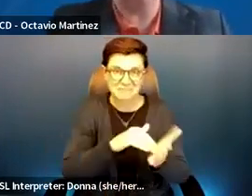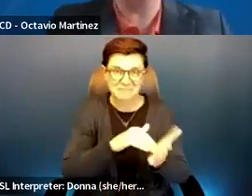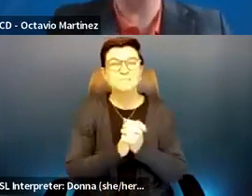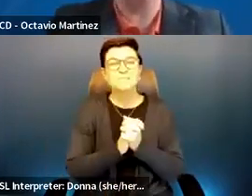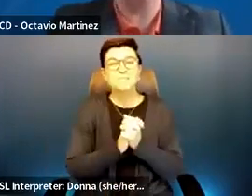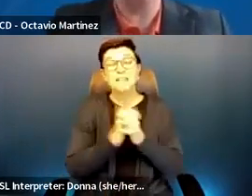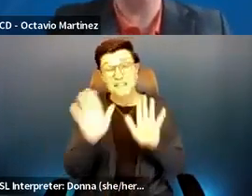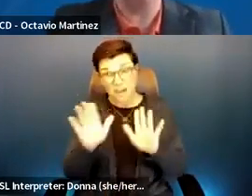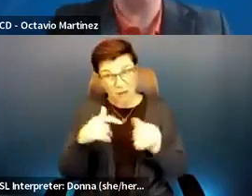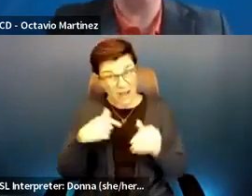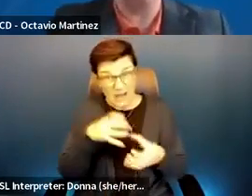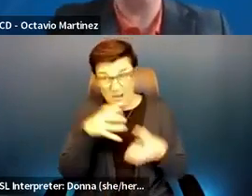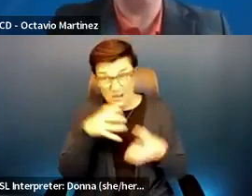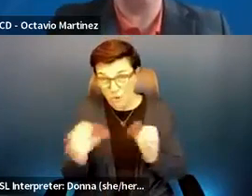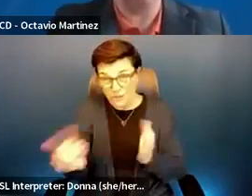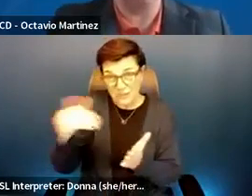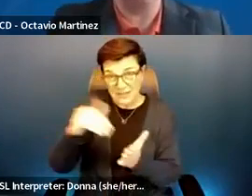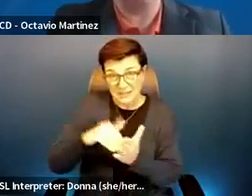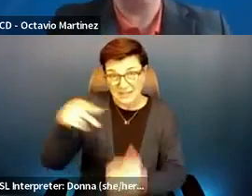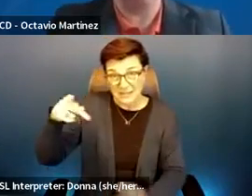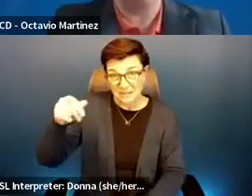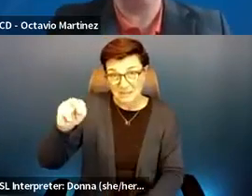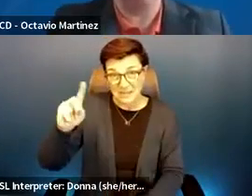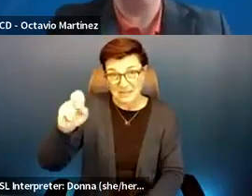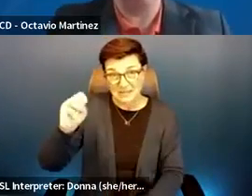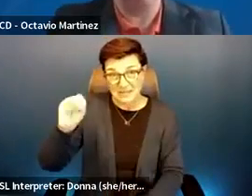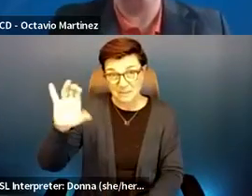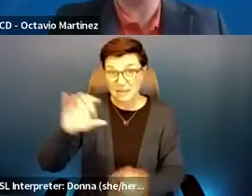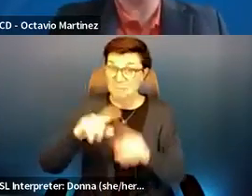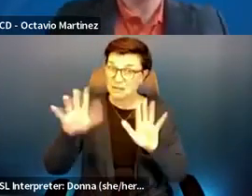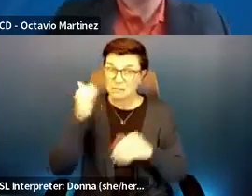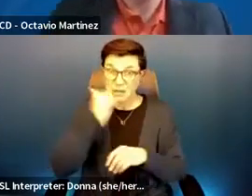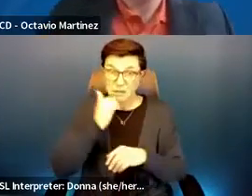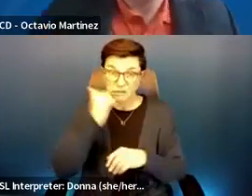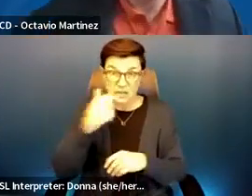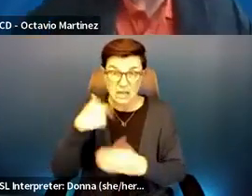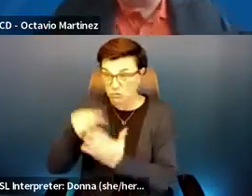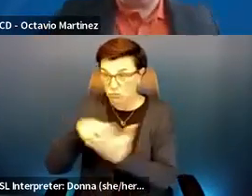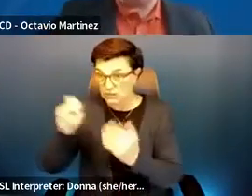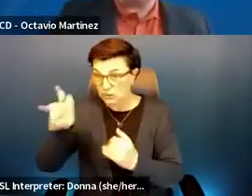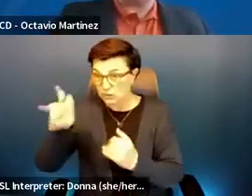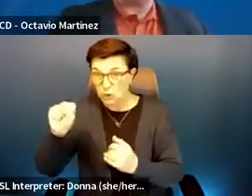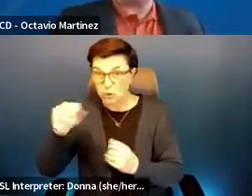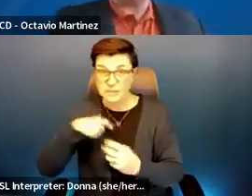But as I read ProMed every day and see isolation on detection